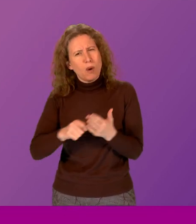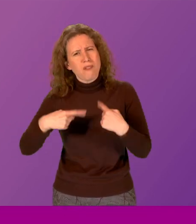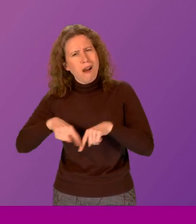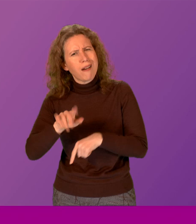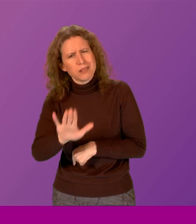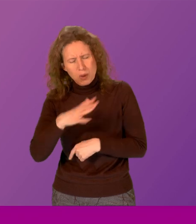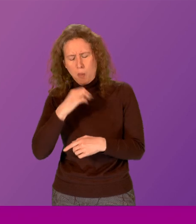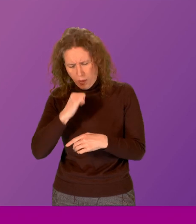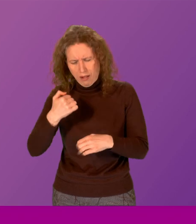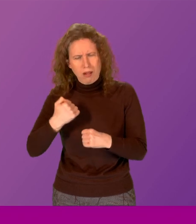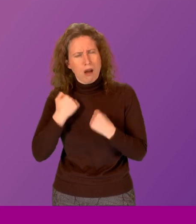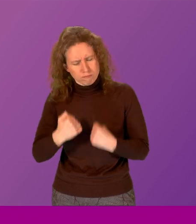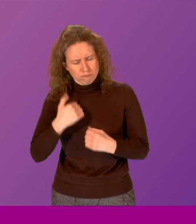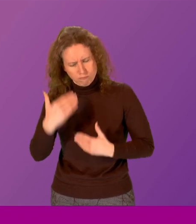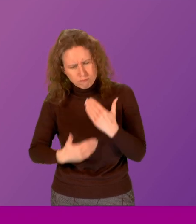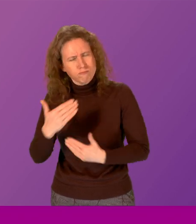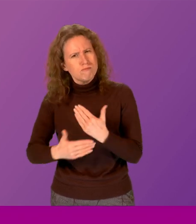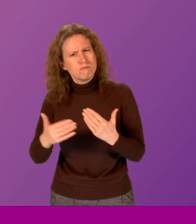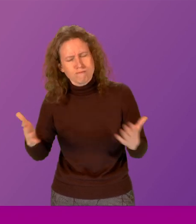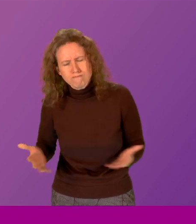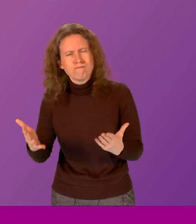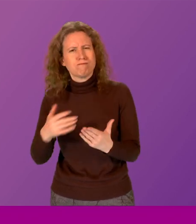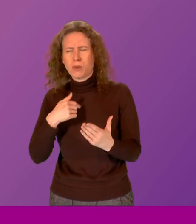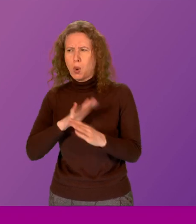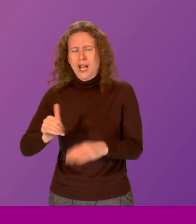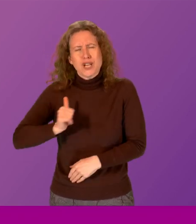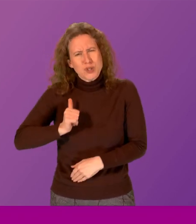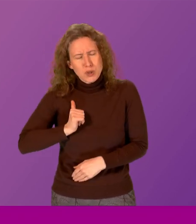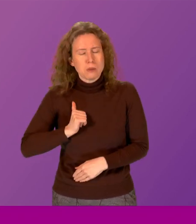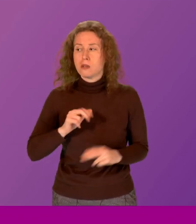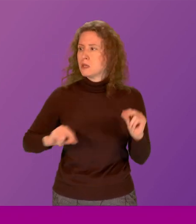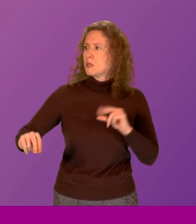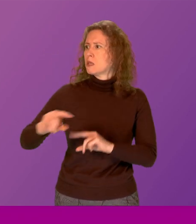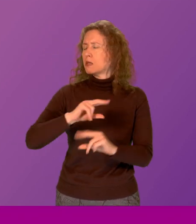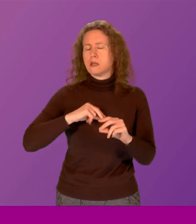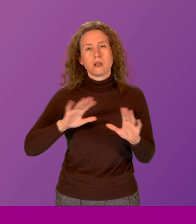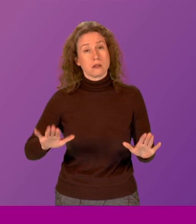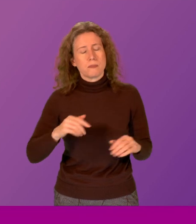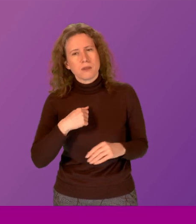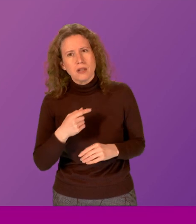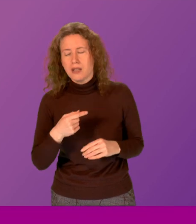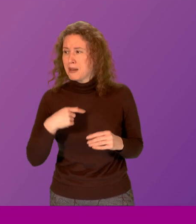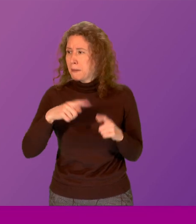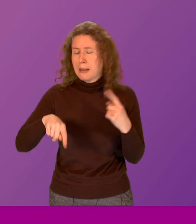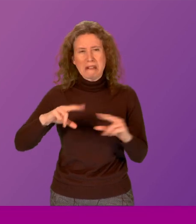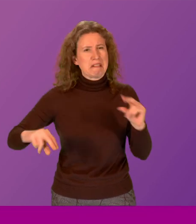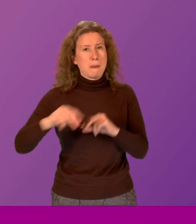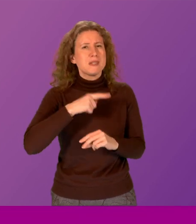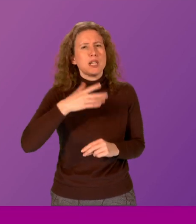I say to Anas Sarwar that, on some of the issues that he has mentioned— Let us hear the First Minister. Opposition members do not want to hear the record of this Government. Let me tell them about that record.